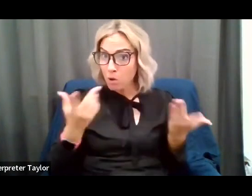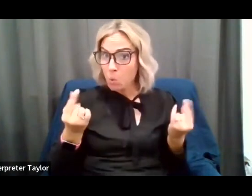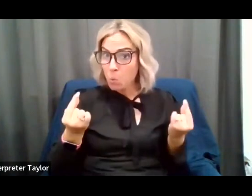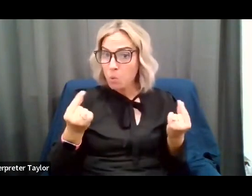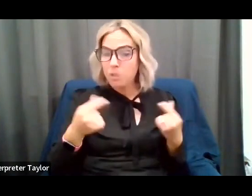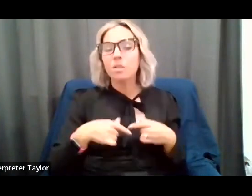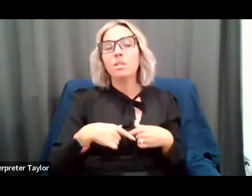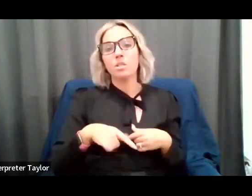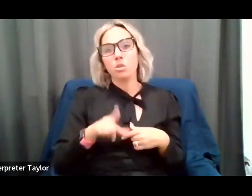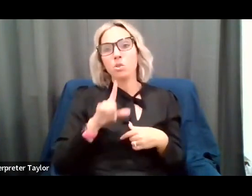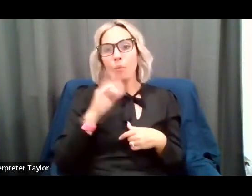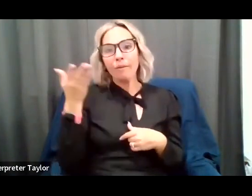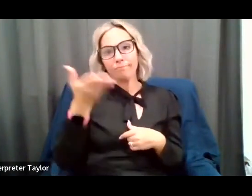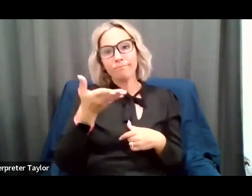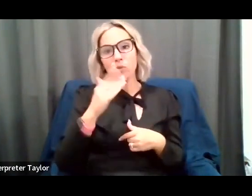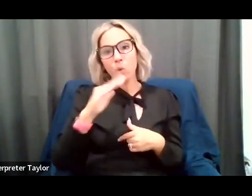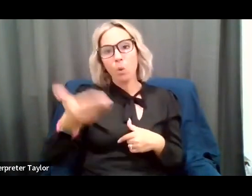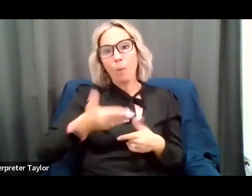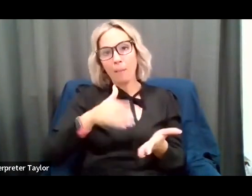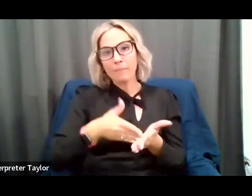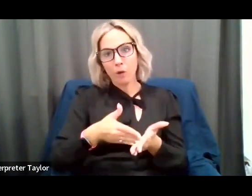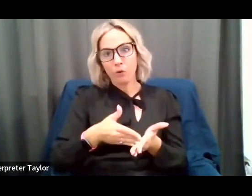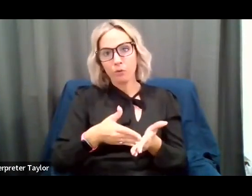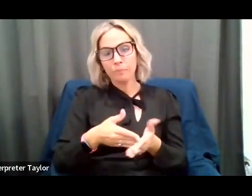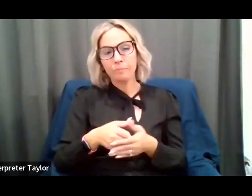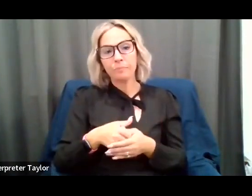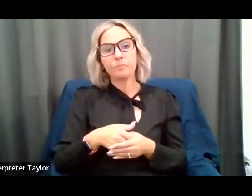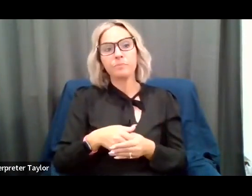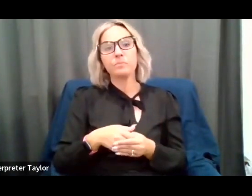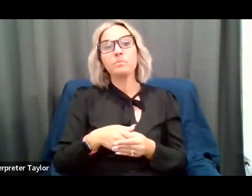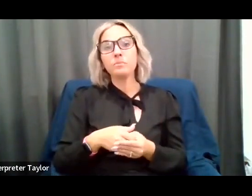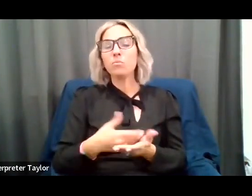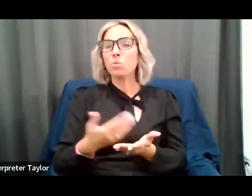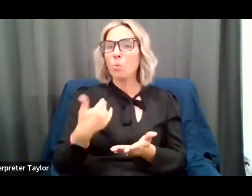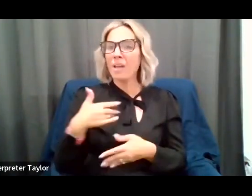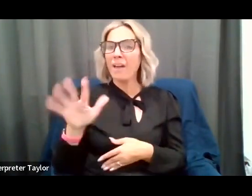start typically with the Welcome Center. And, um, we have about, I think,